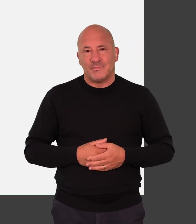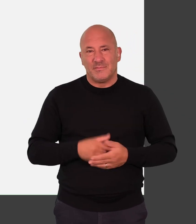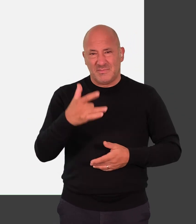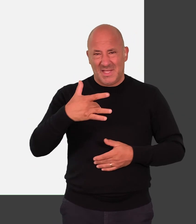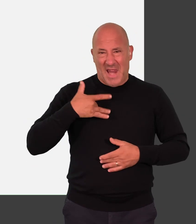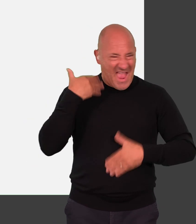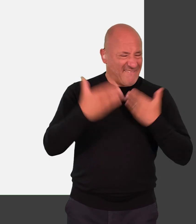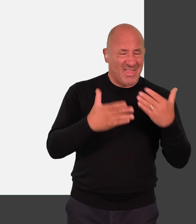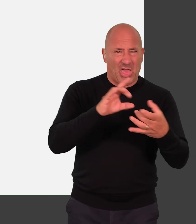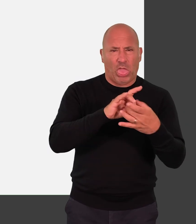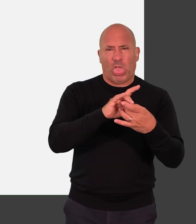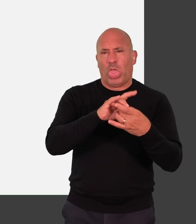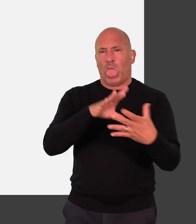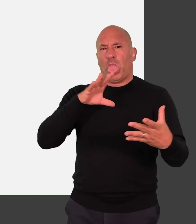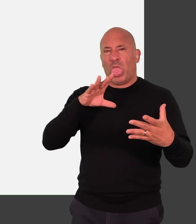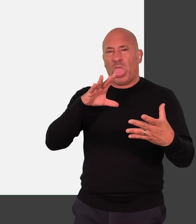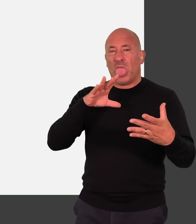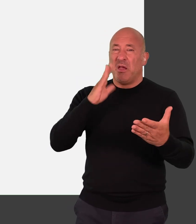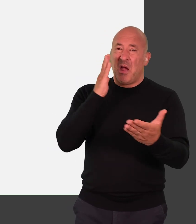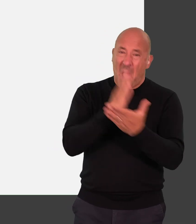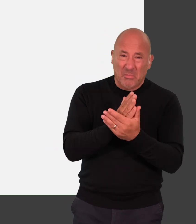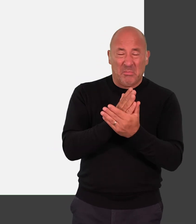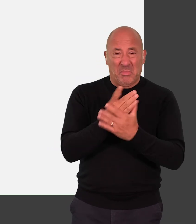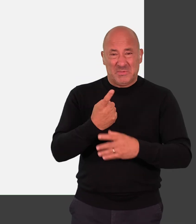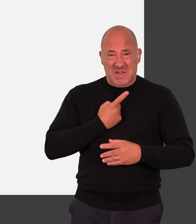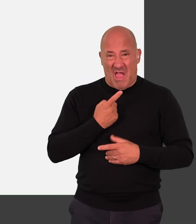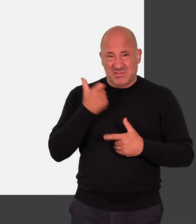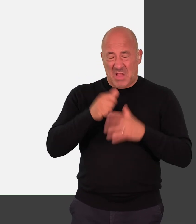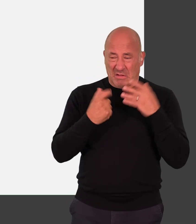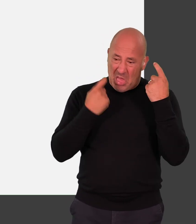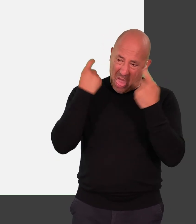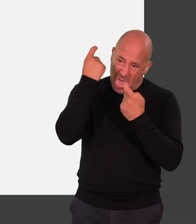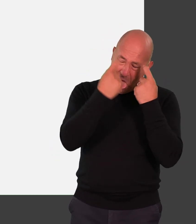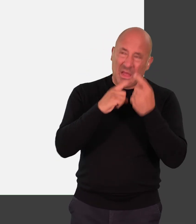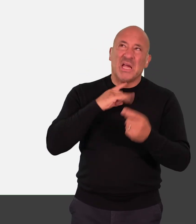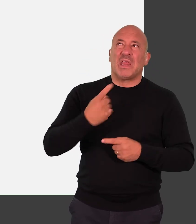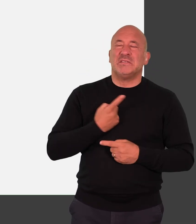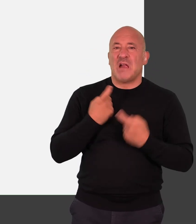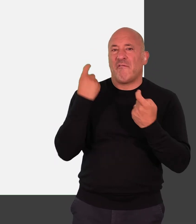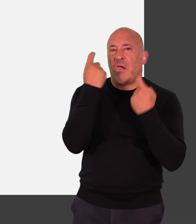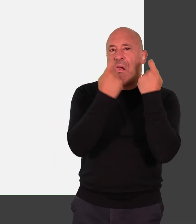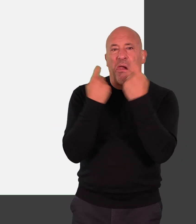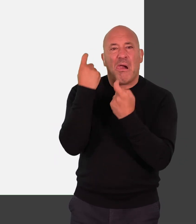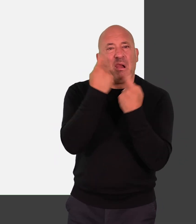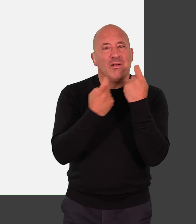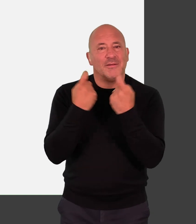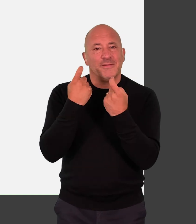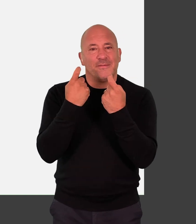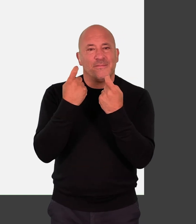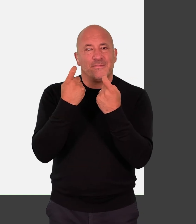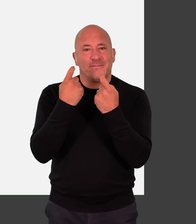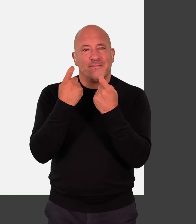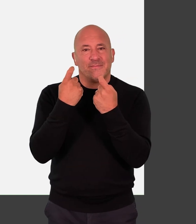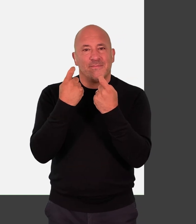Losing connection with living as genuine self is central to suicidal thinking.